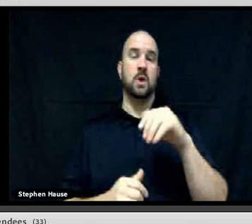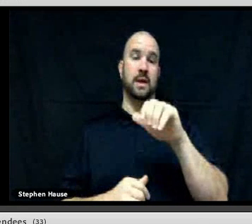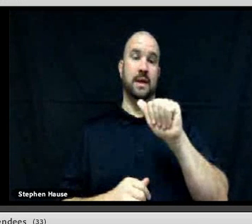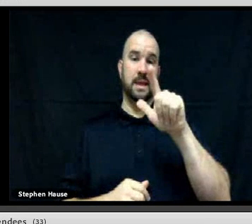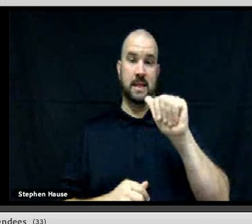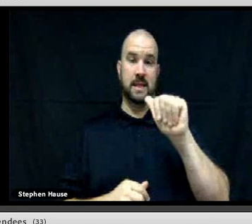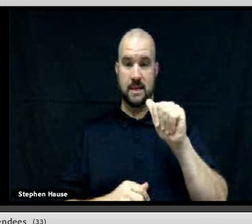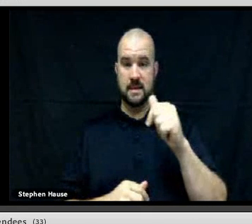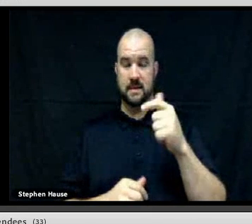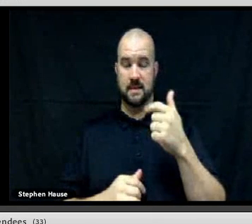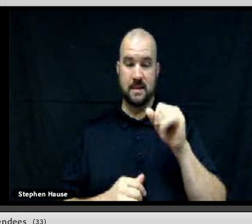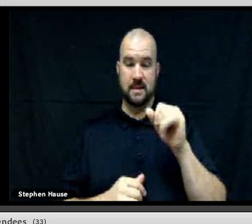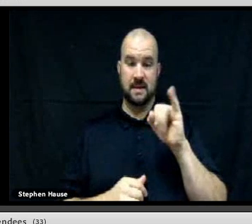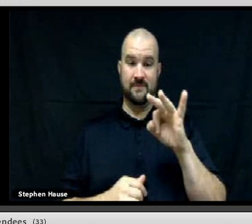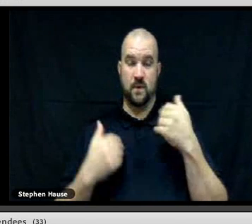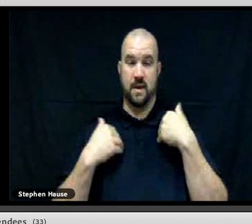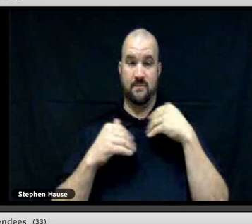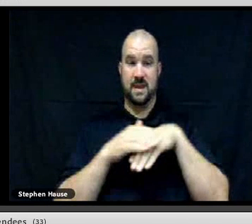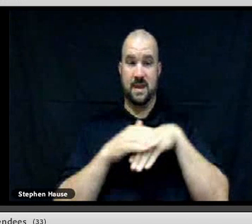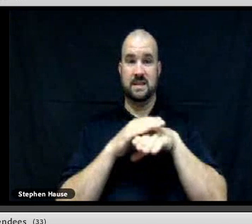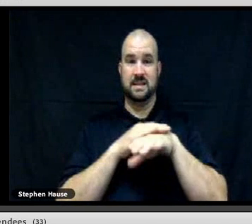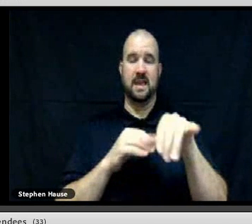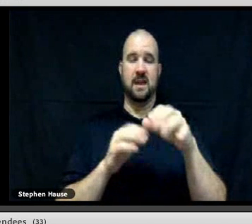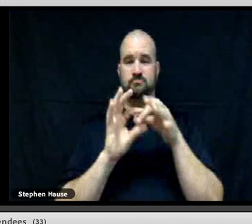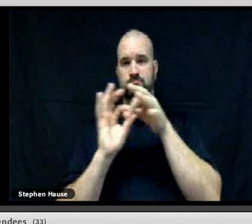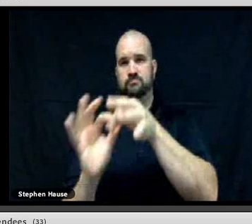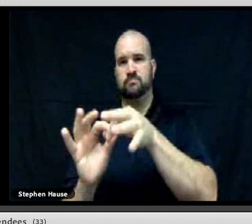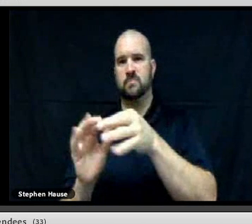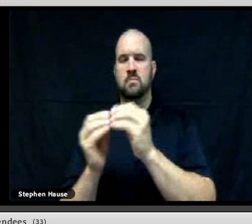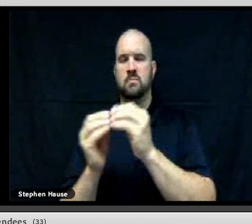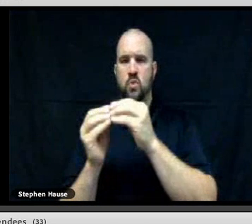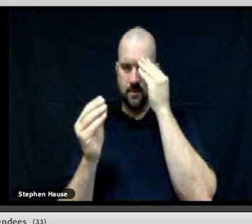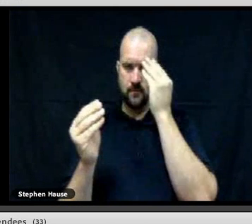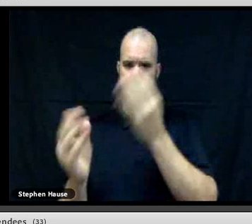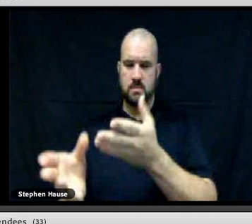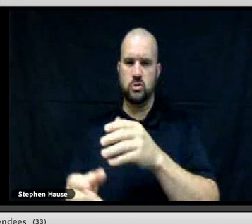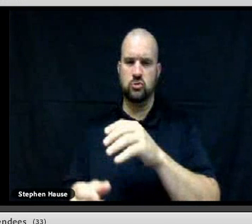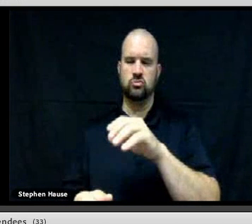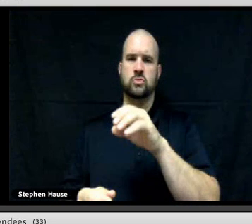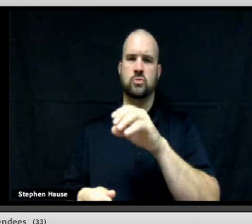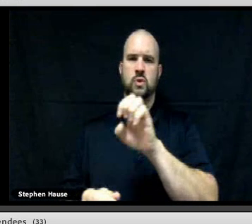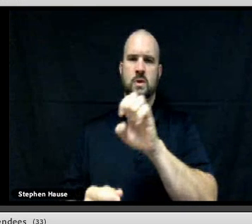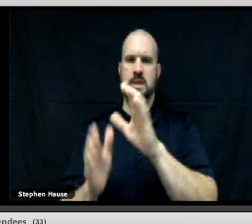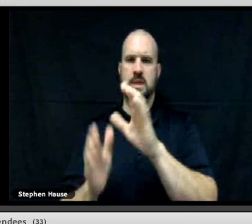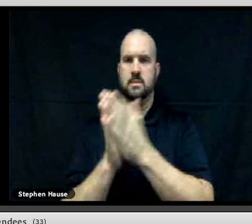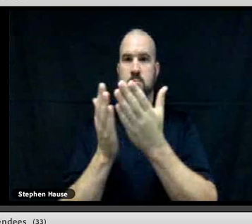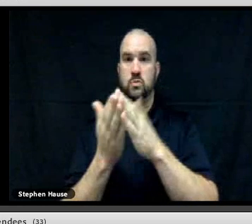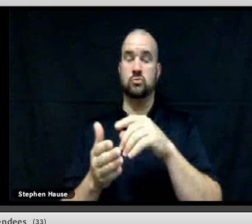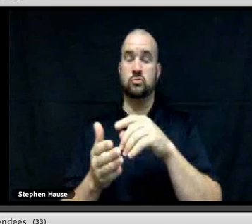related to their e-books projects. So, check out the ALA scheduler for, um, more information